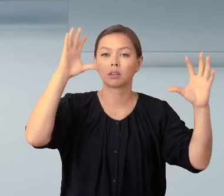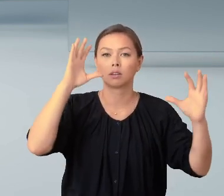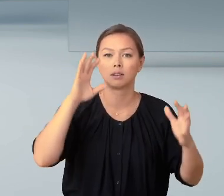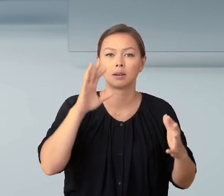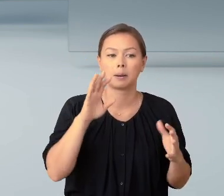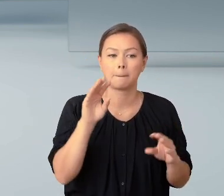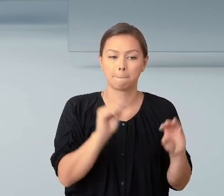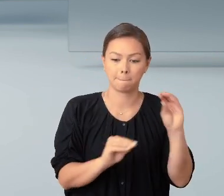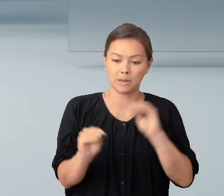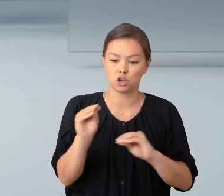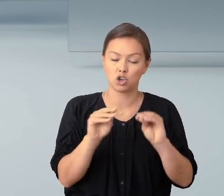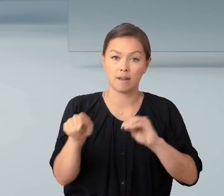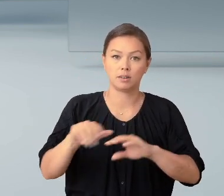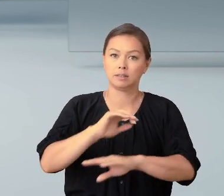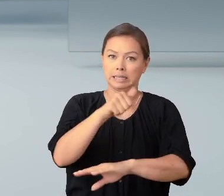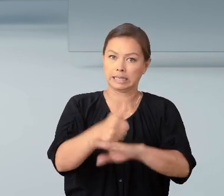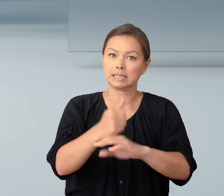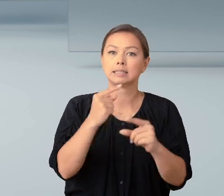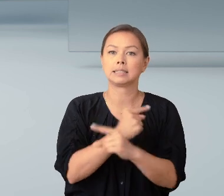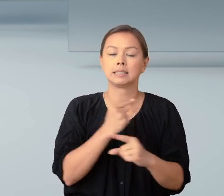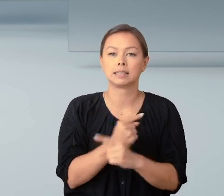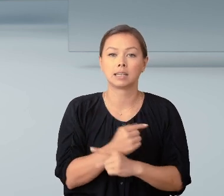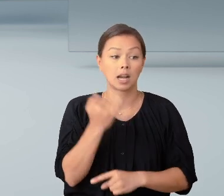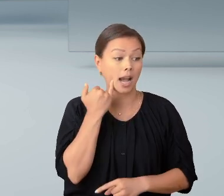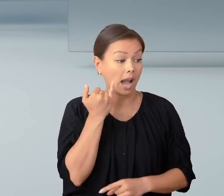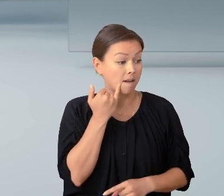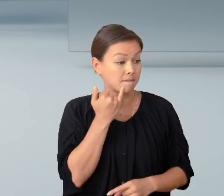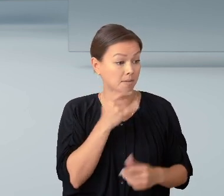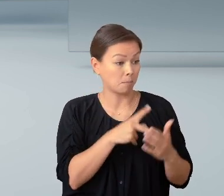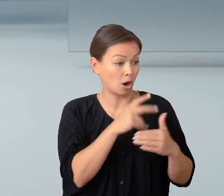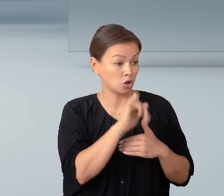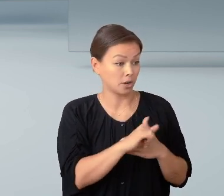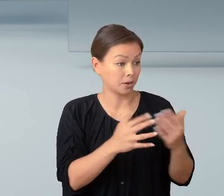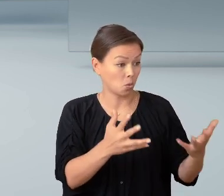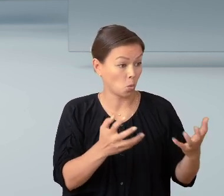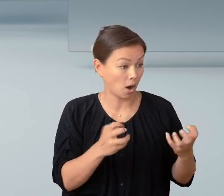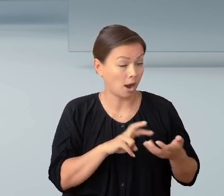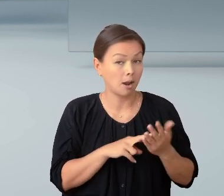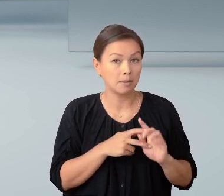you've got to build out that budget, you're gonna do that project. You wanna make sure that you're able to fund that project. So